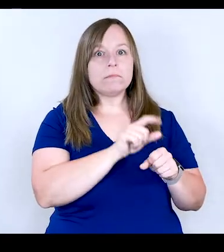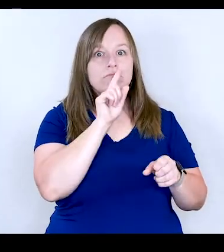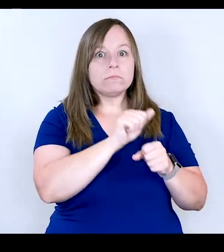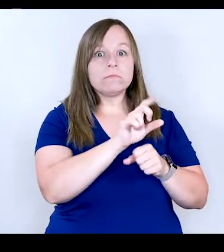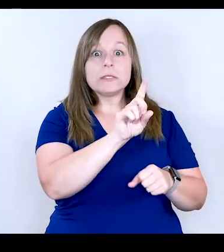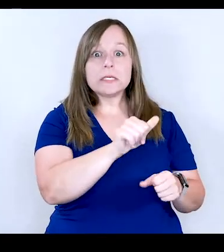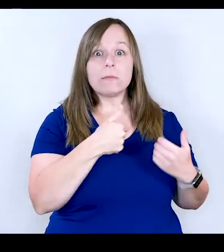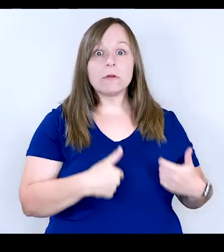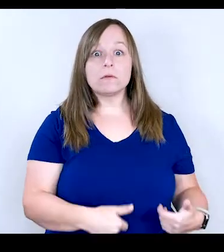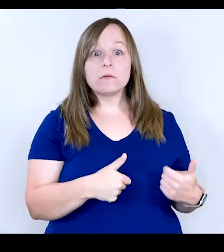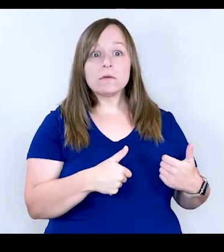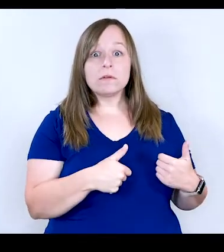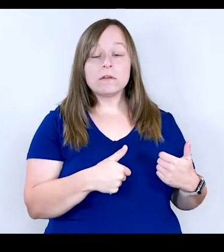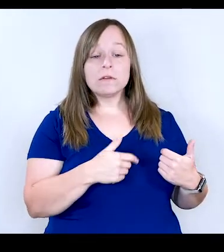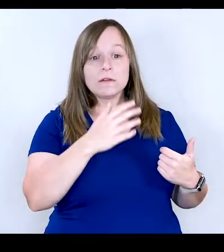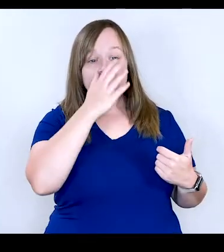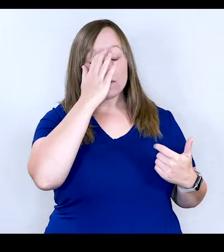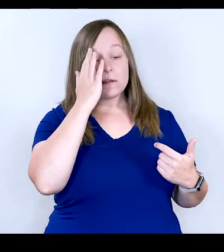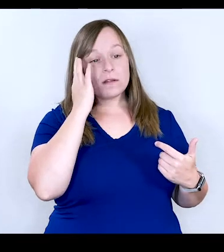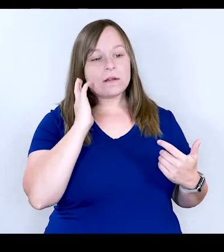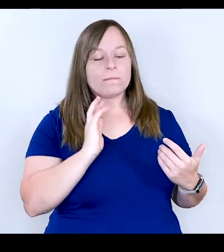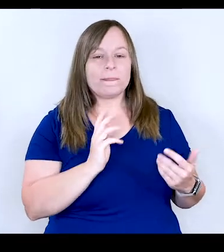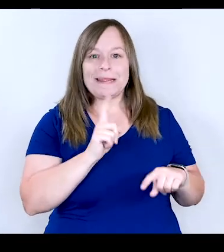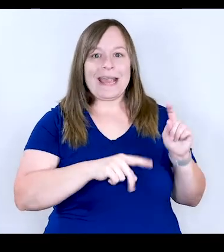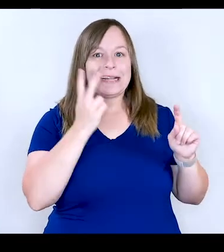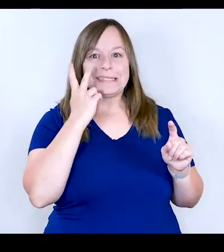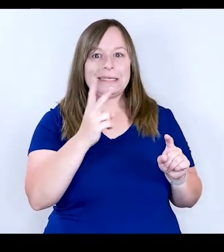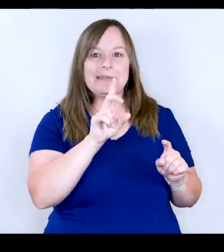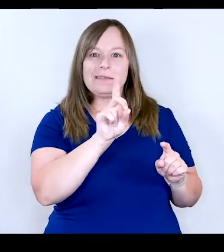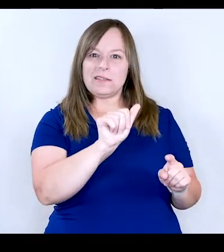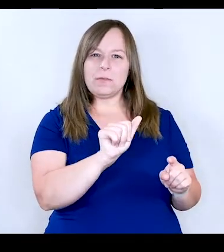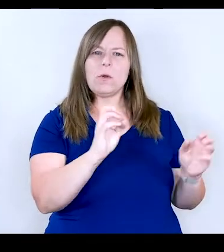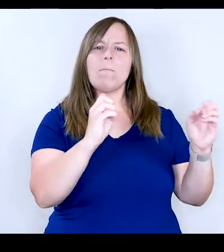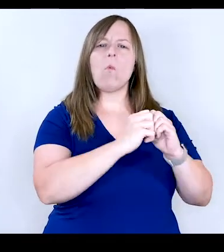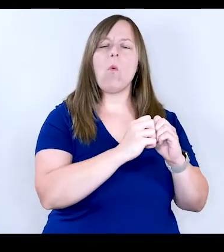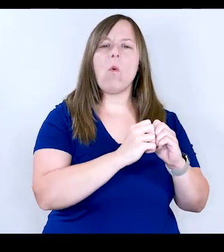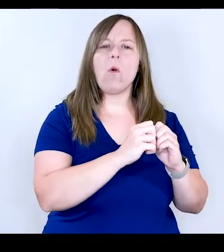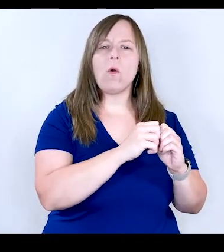truth. The truth -- invisible disabilities, in many ways, are more disabling. If not,